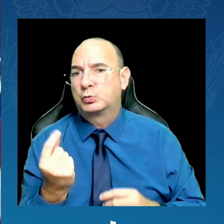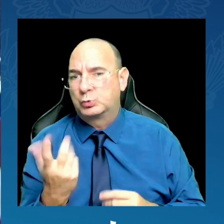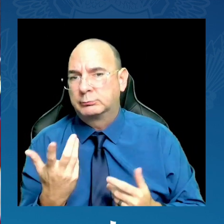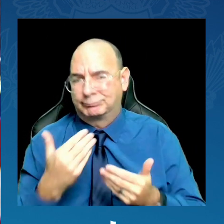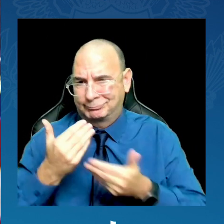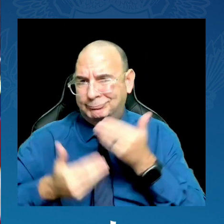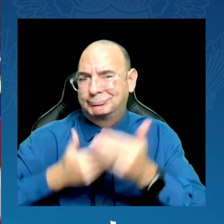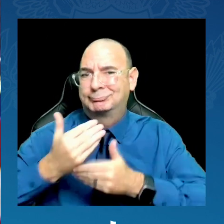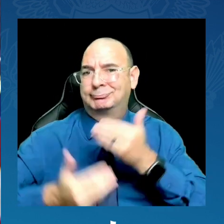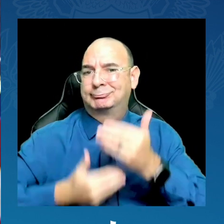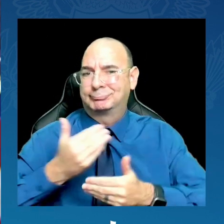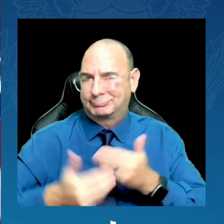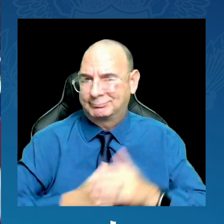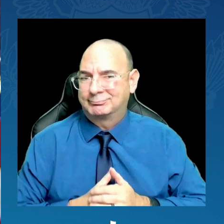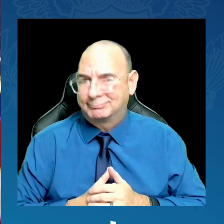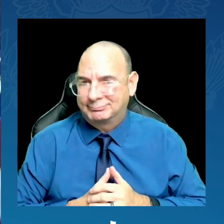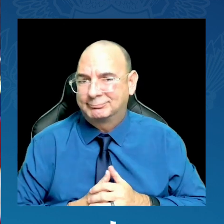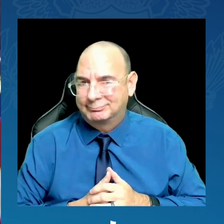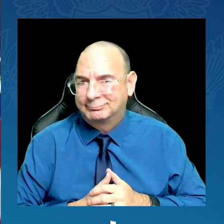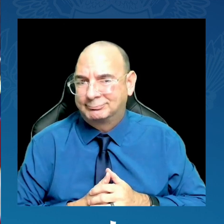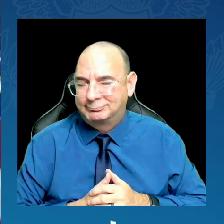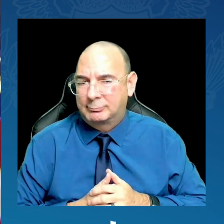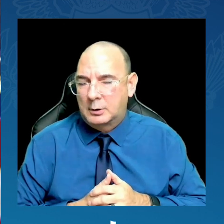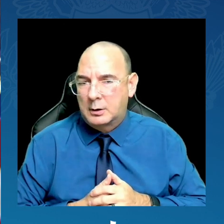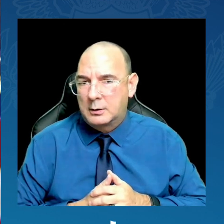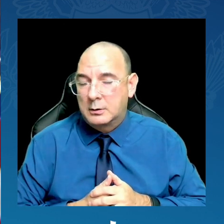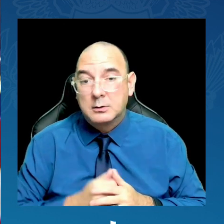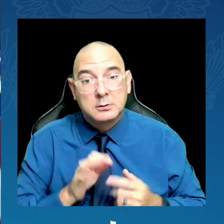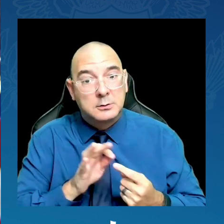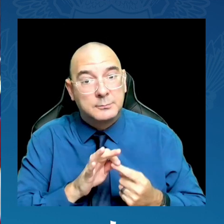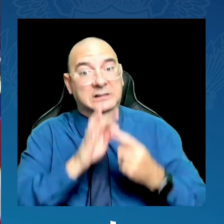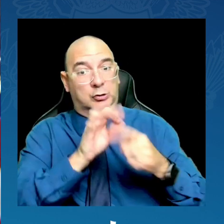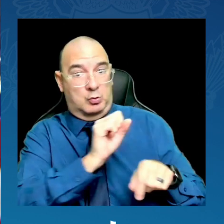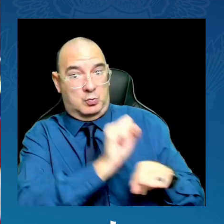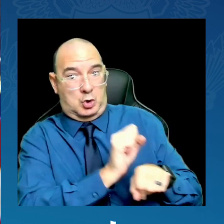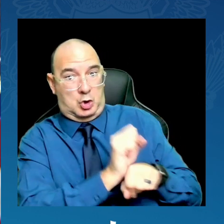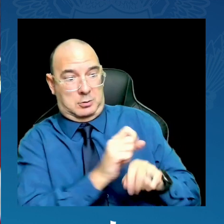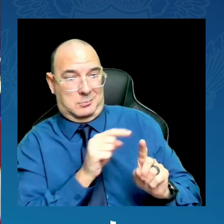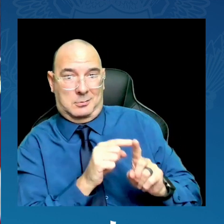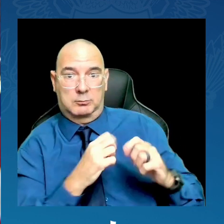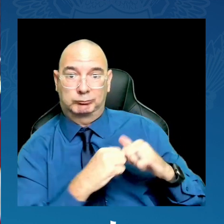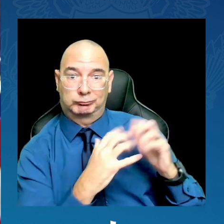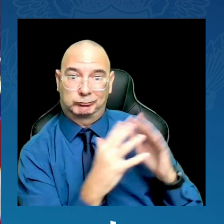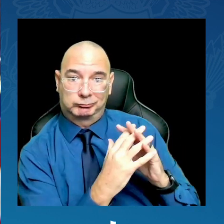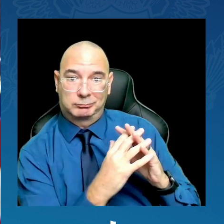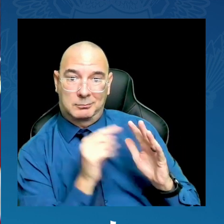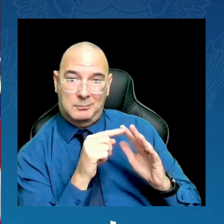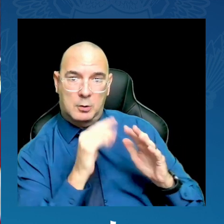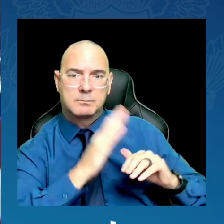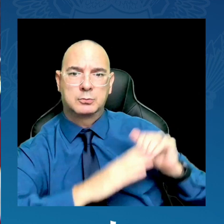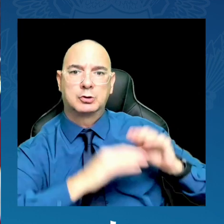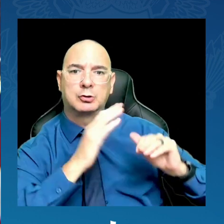In particular, the work we must do to build a skilled, technical space workforce;